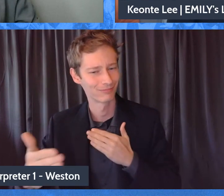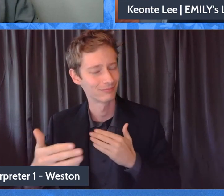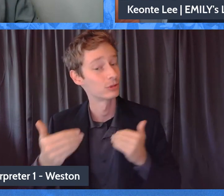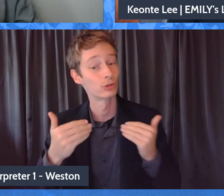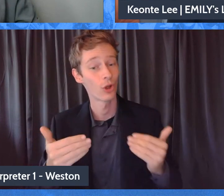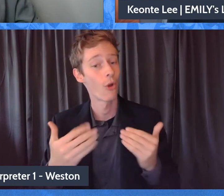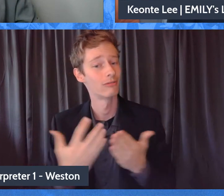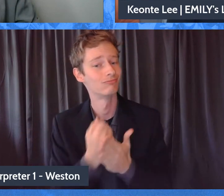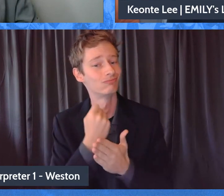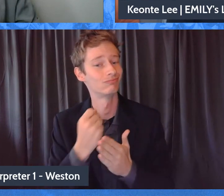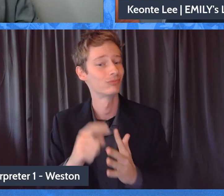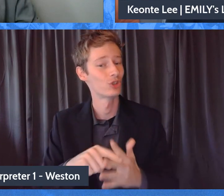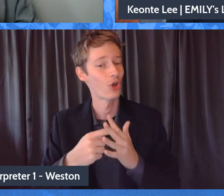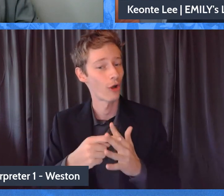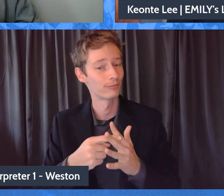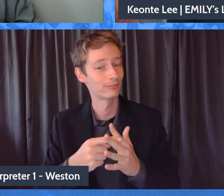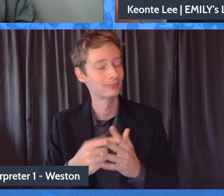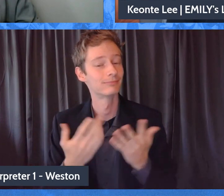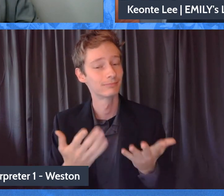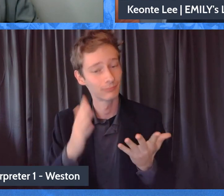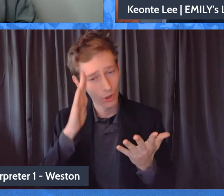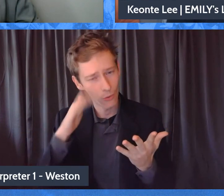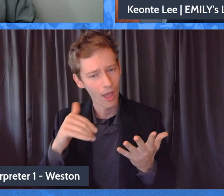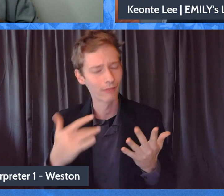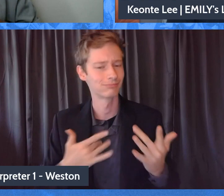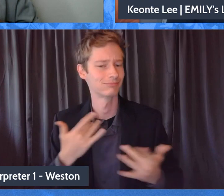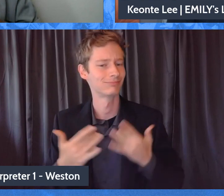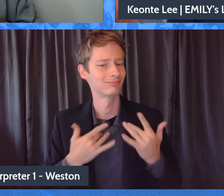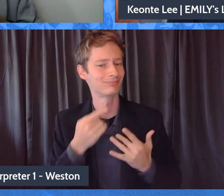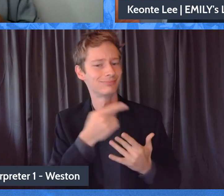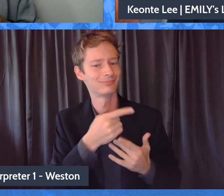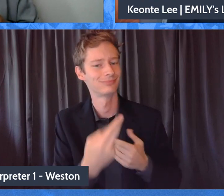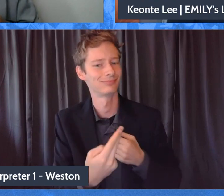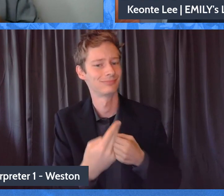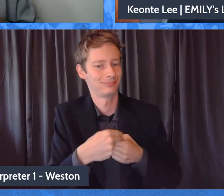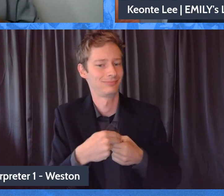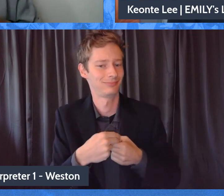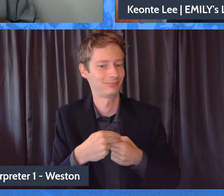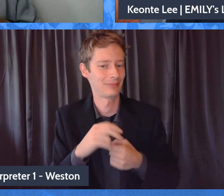So we're all excited to have you leading EMILY's List at this pivotal moment.